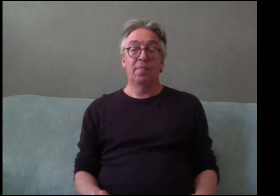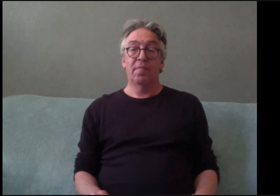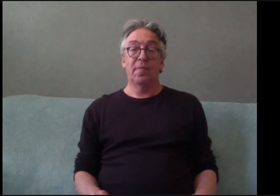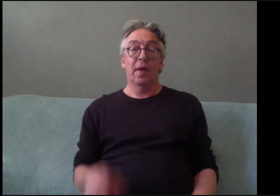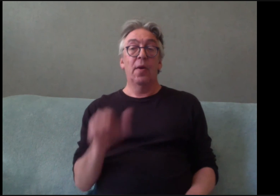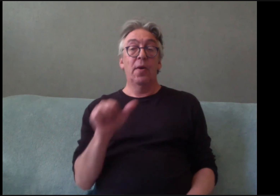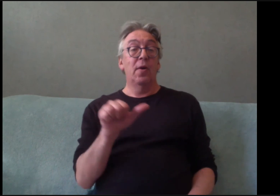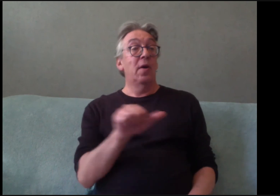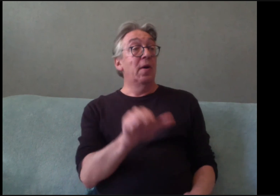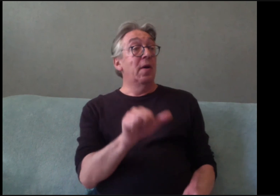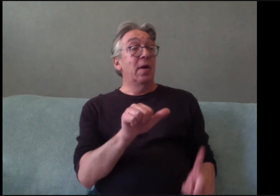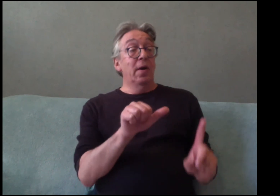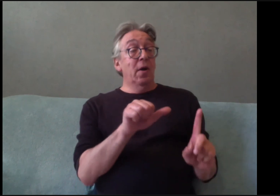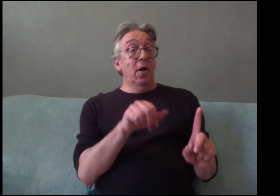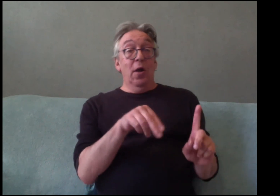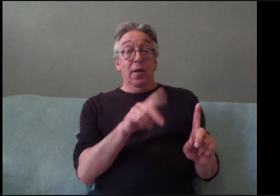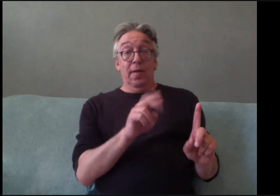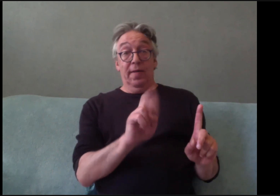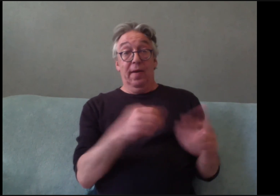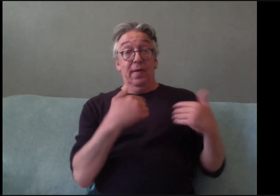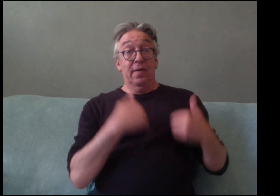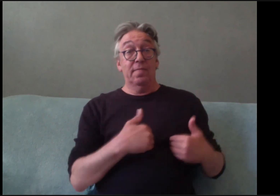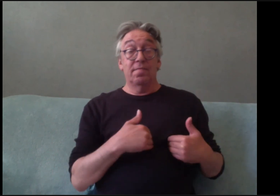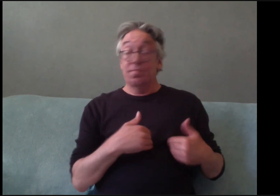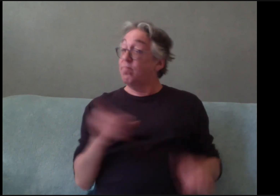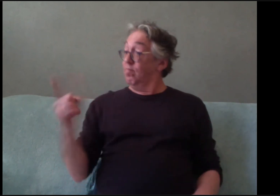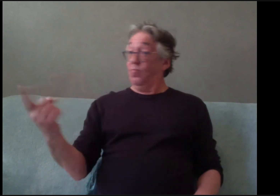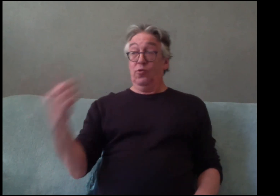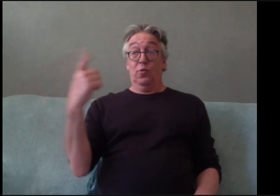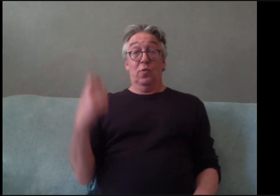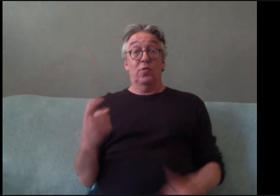A question for Aurelie. Could you repeat what you said